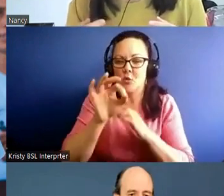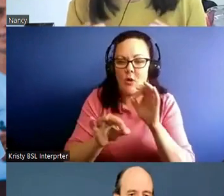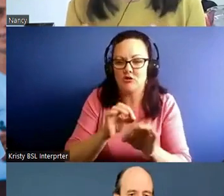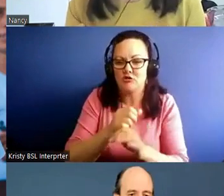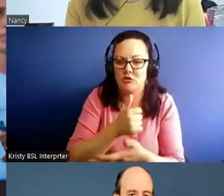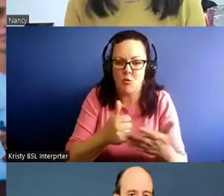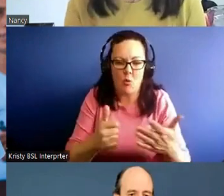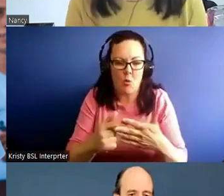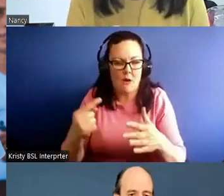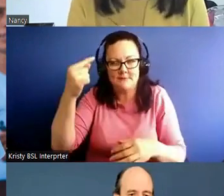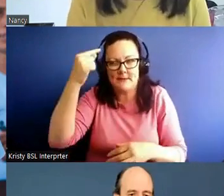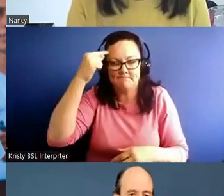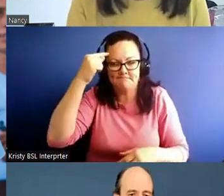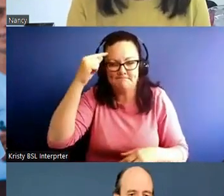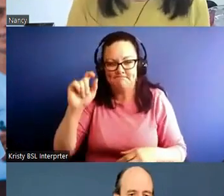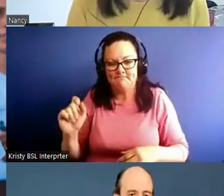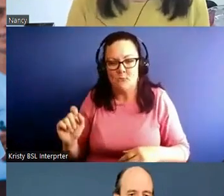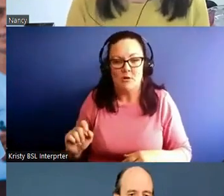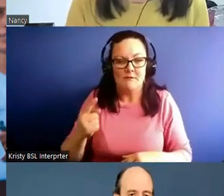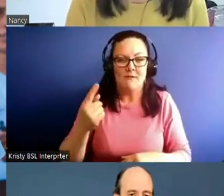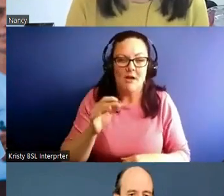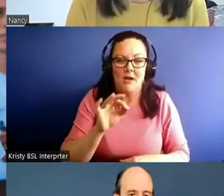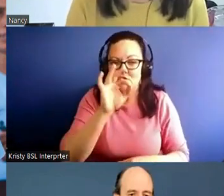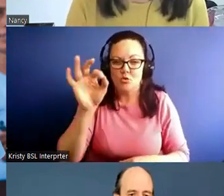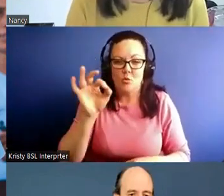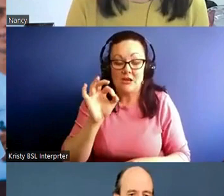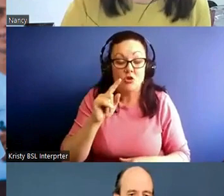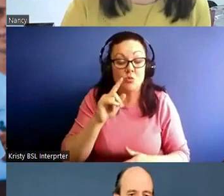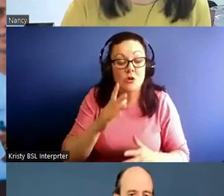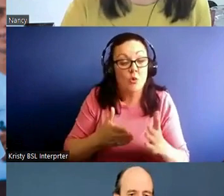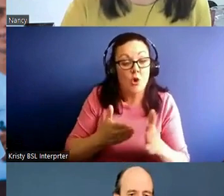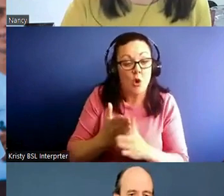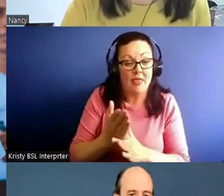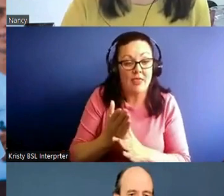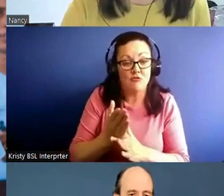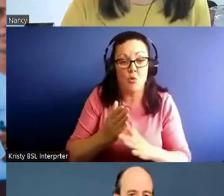When we go through the different building blocks so for